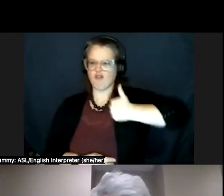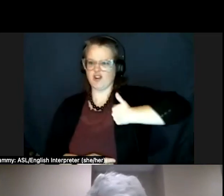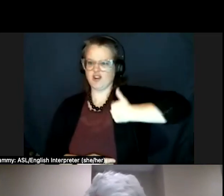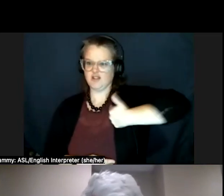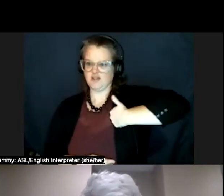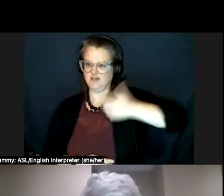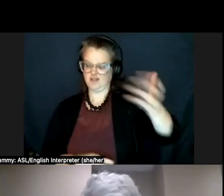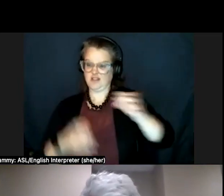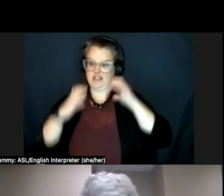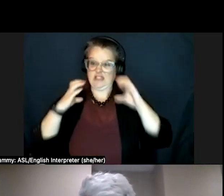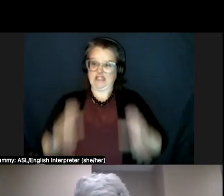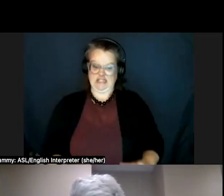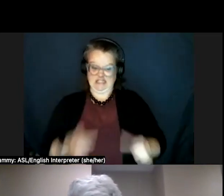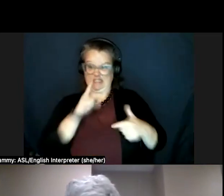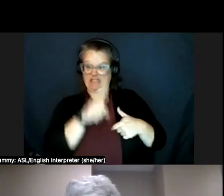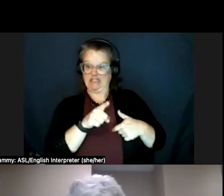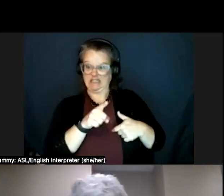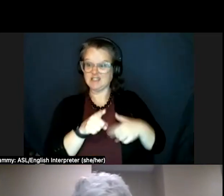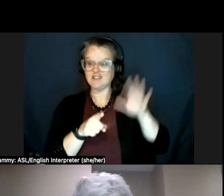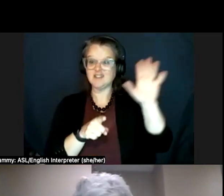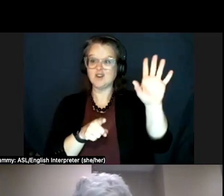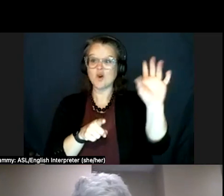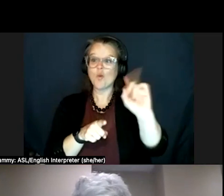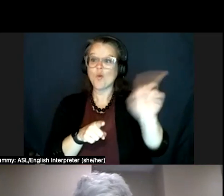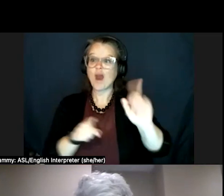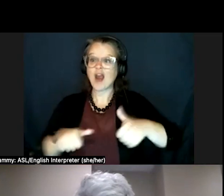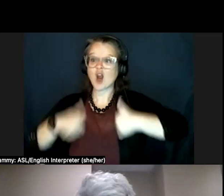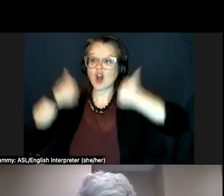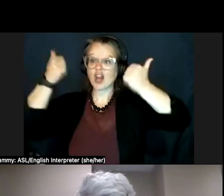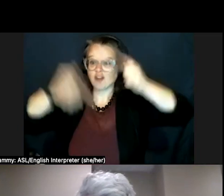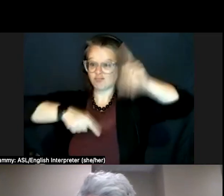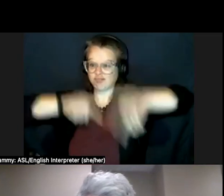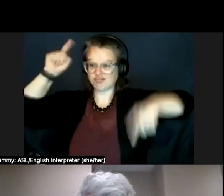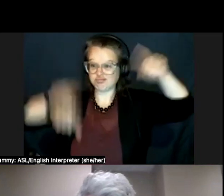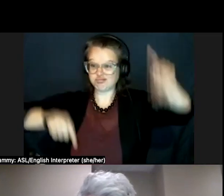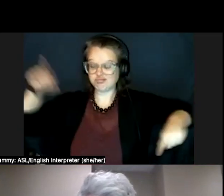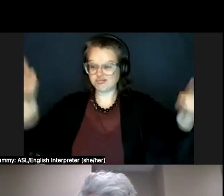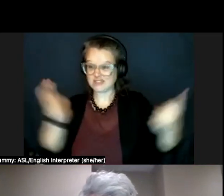ice roads to deliver to, some of them have ferries to get to their locations. In one